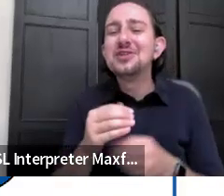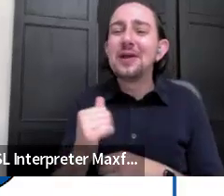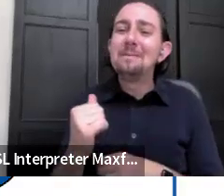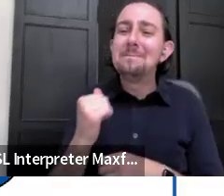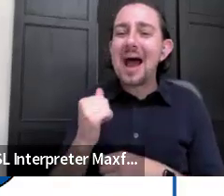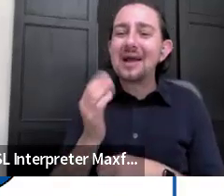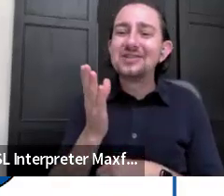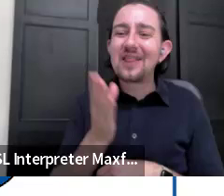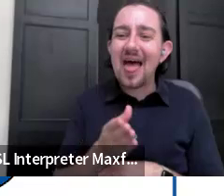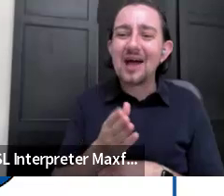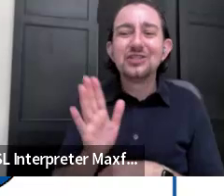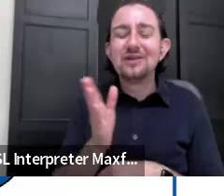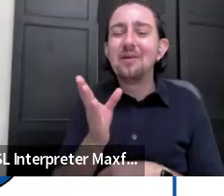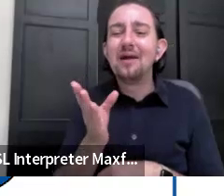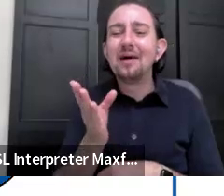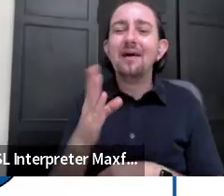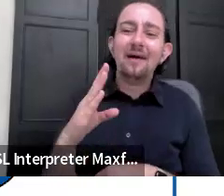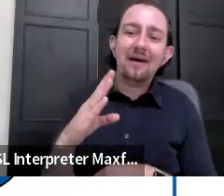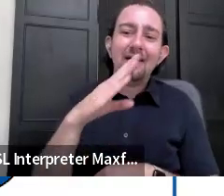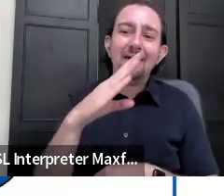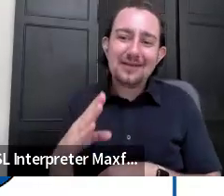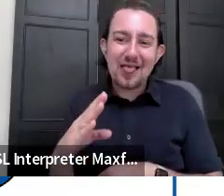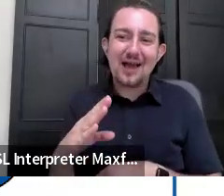(CHUCKLES). SONYA RAVIPATI: So